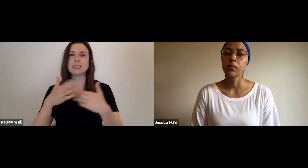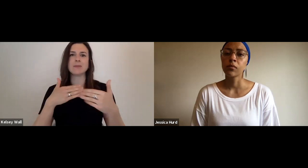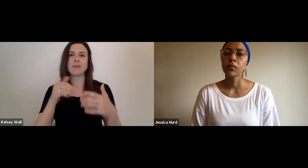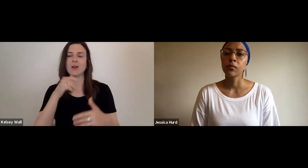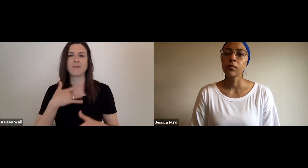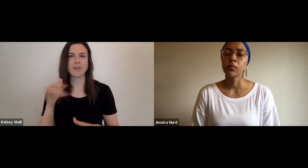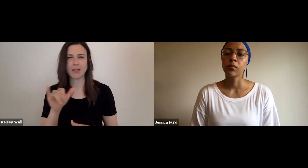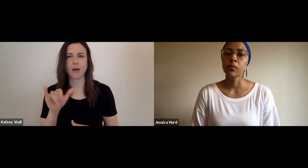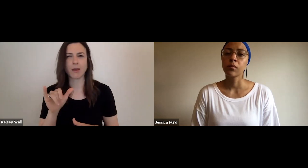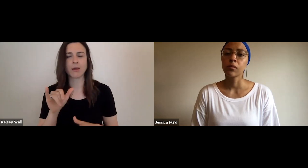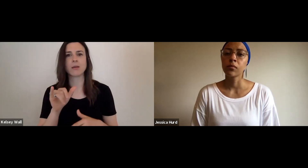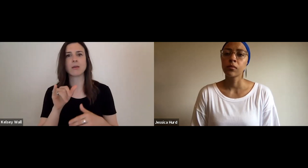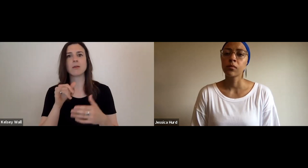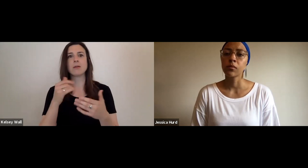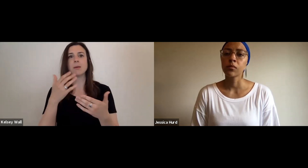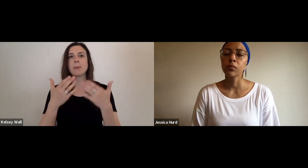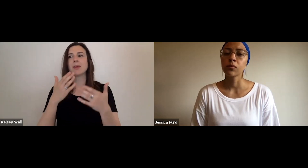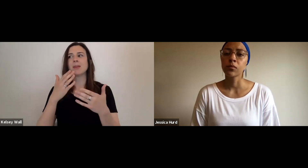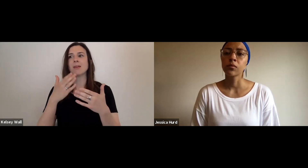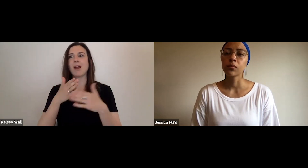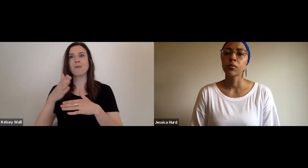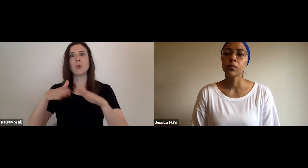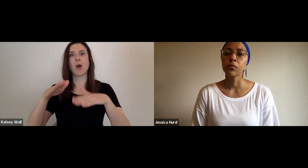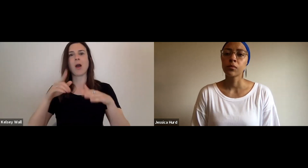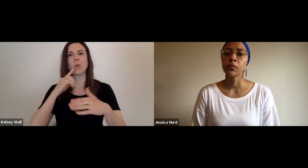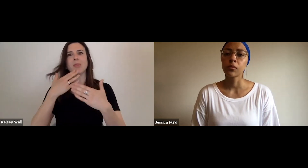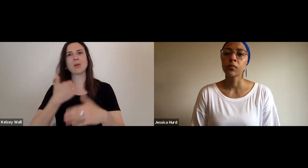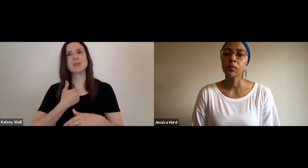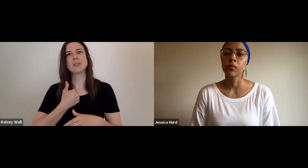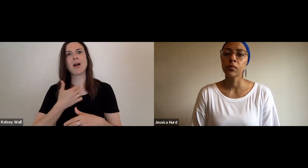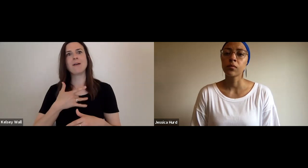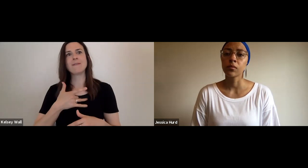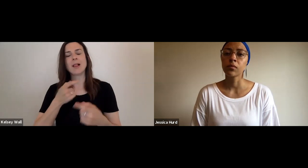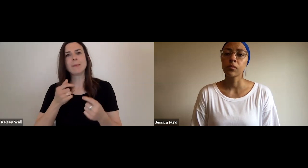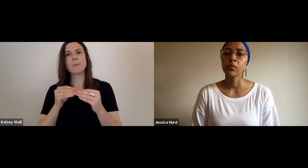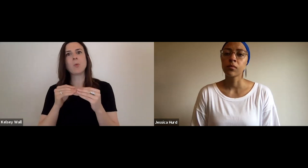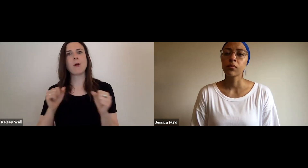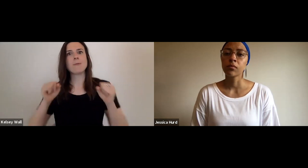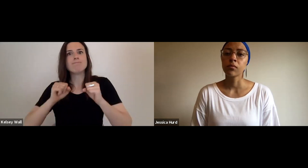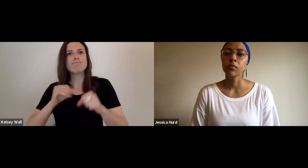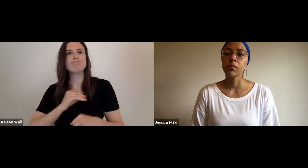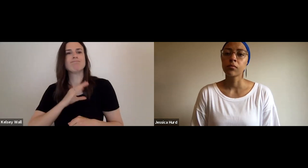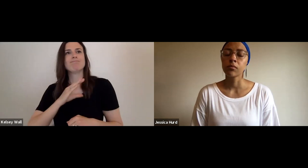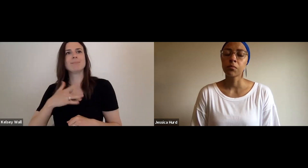to go outside and walk for 5 minutes. You may not want to, but do it anyway. Do the opposite of what you want to do.